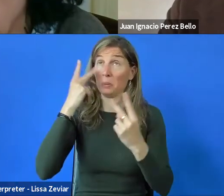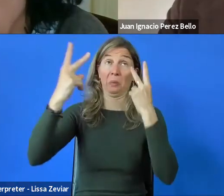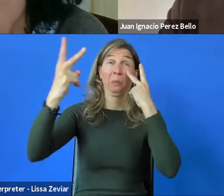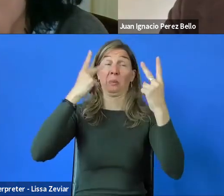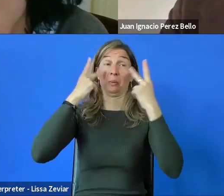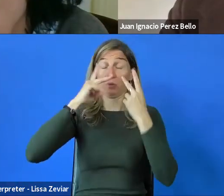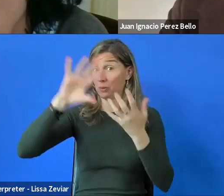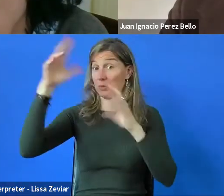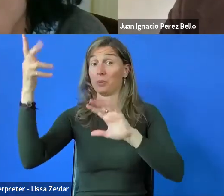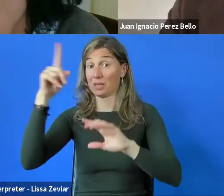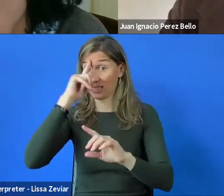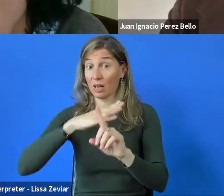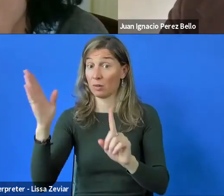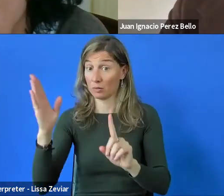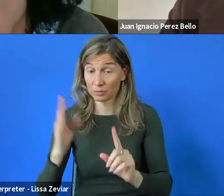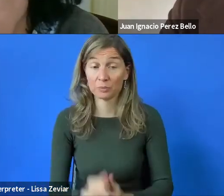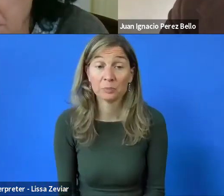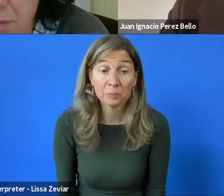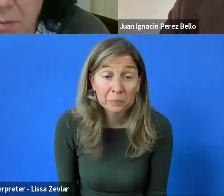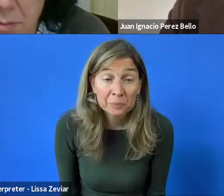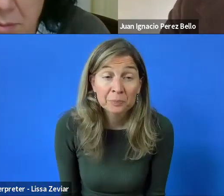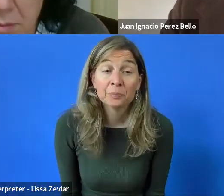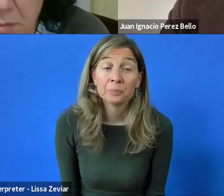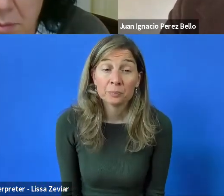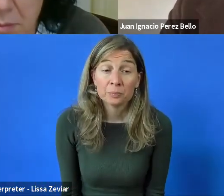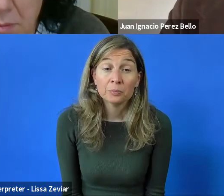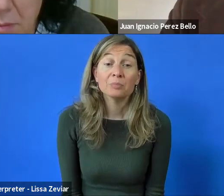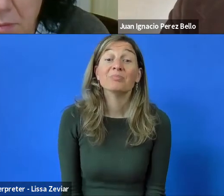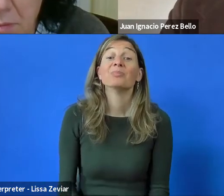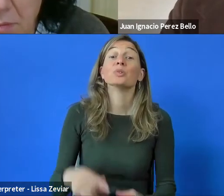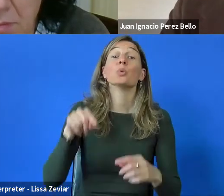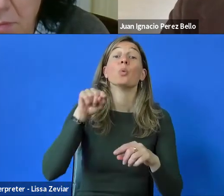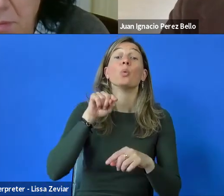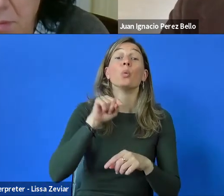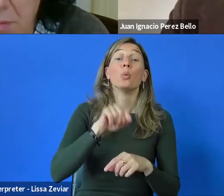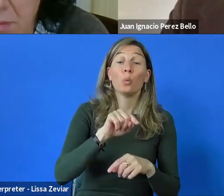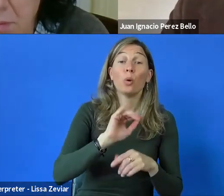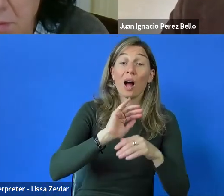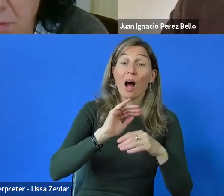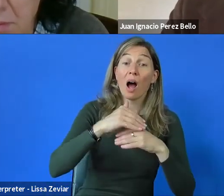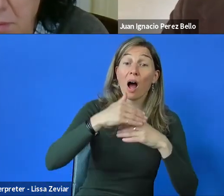her asylum application based on threats from relatives in Iraq